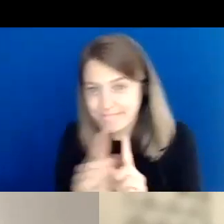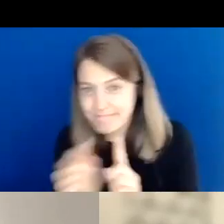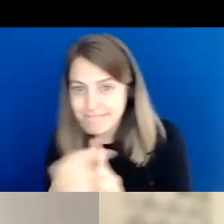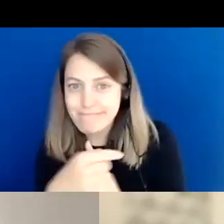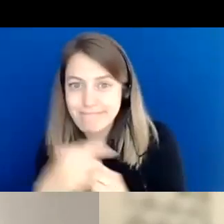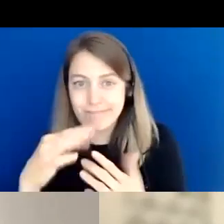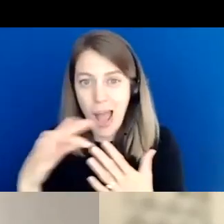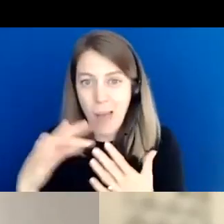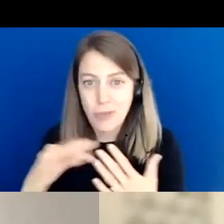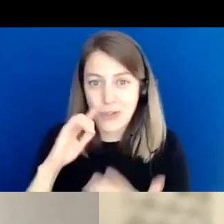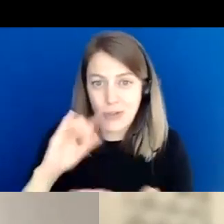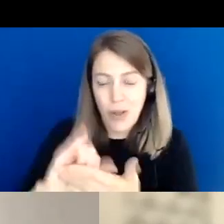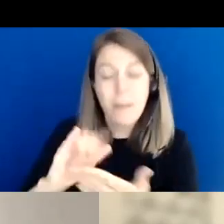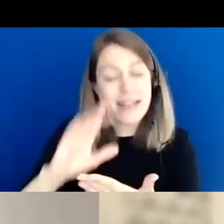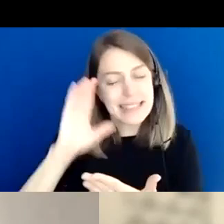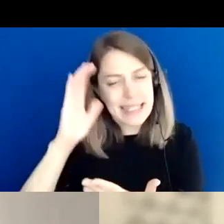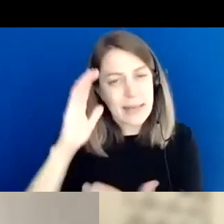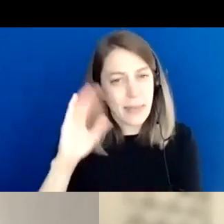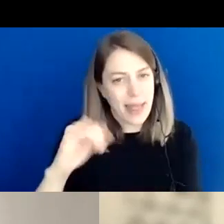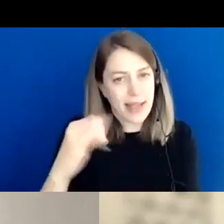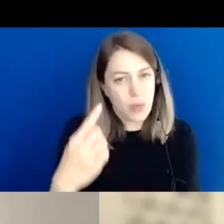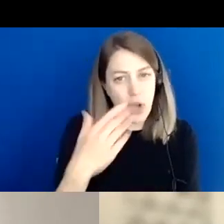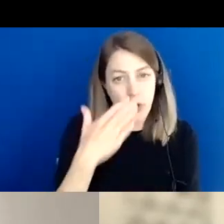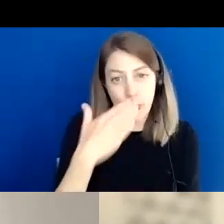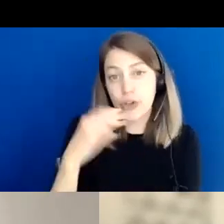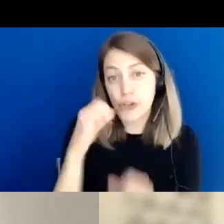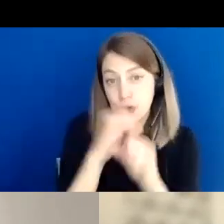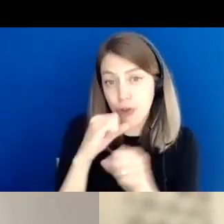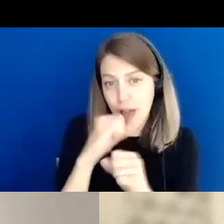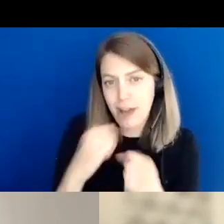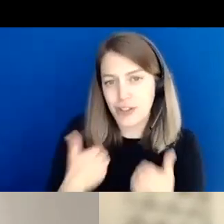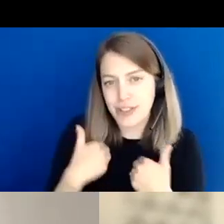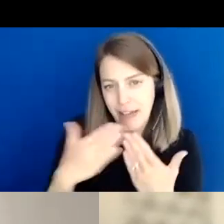the pretty good strategies that we have going forward.